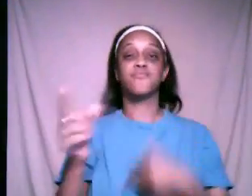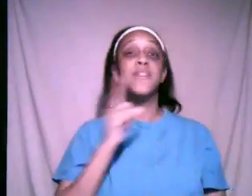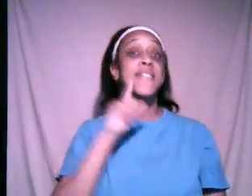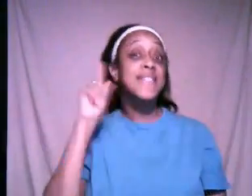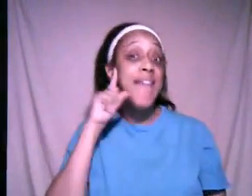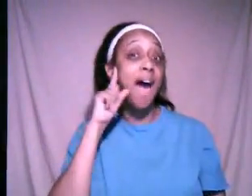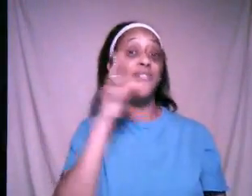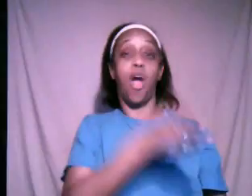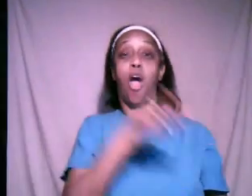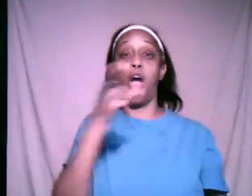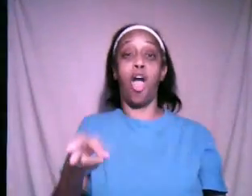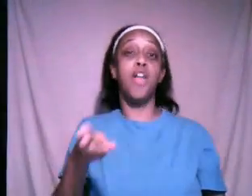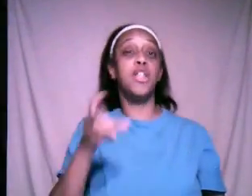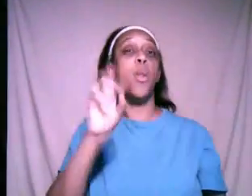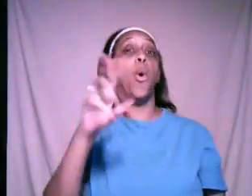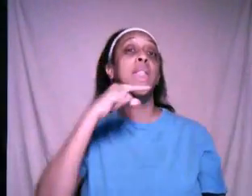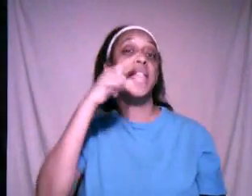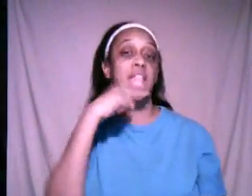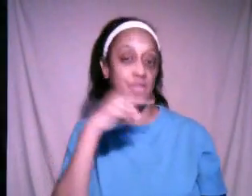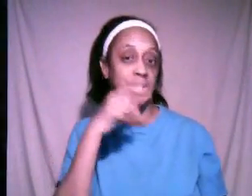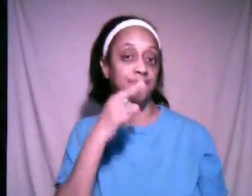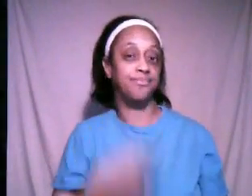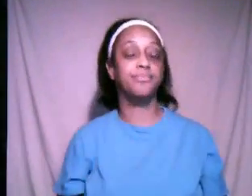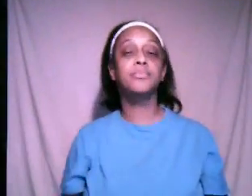Deaf, Hard of Hearing or Hearing.